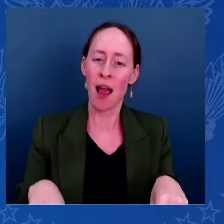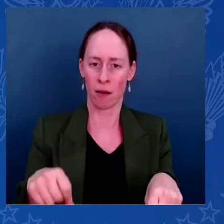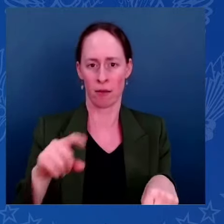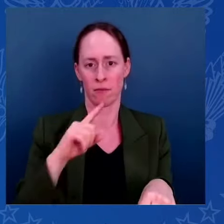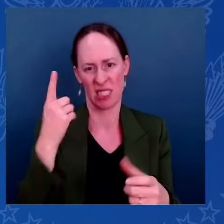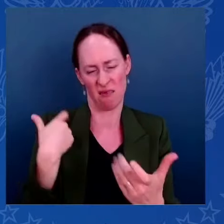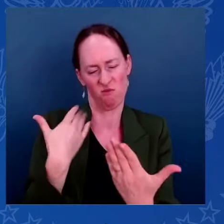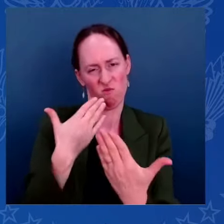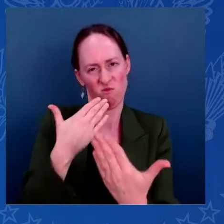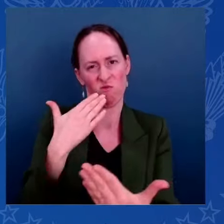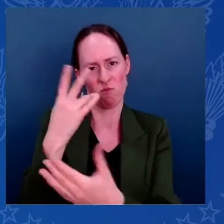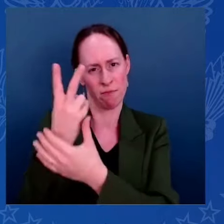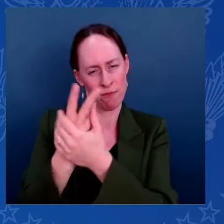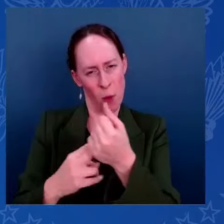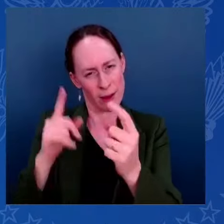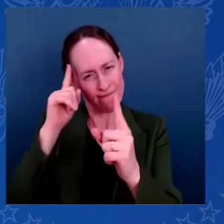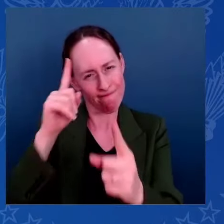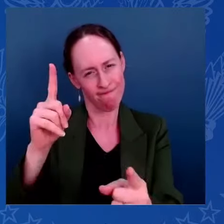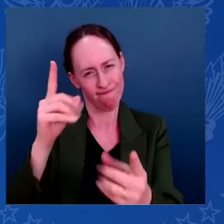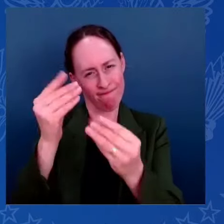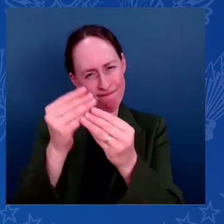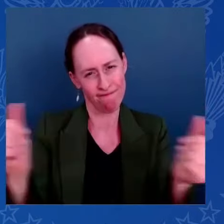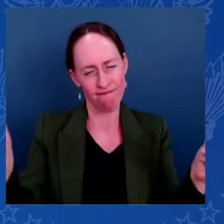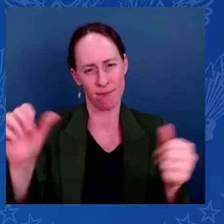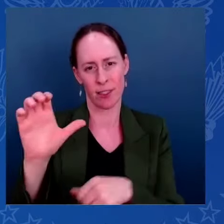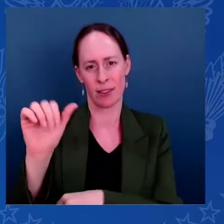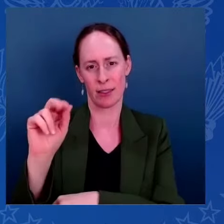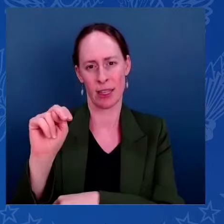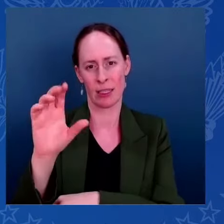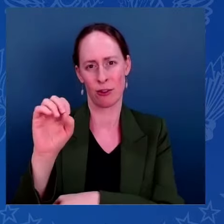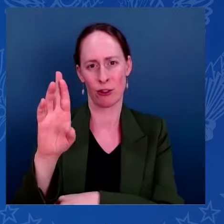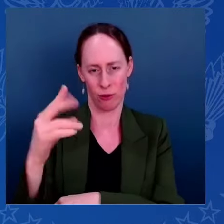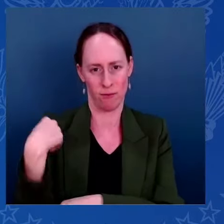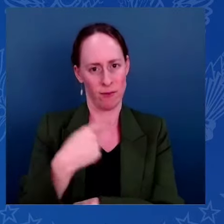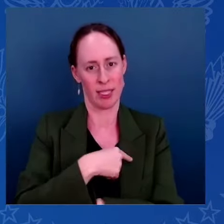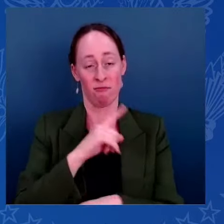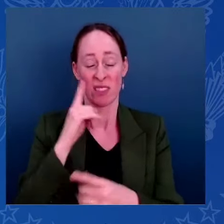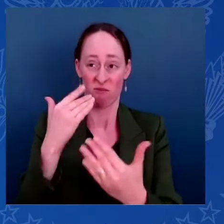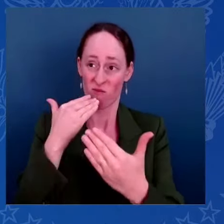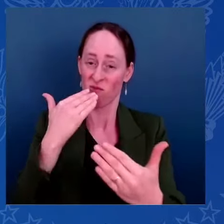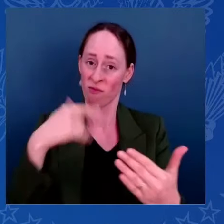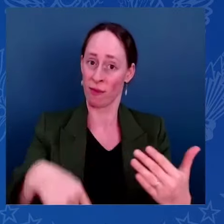so that every American can hopefully not have to worry about whether their cancer was successfully removed.